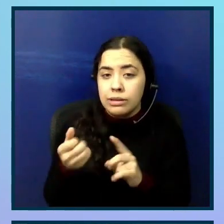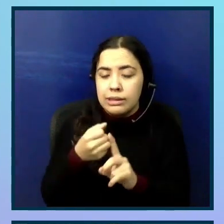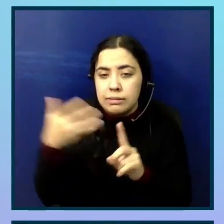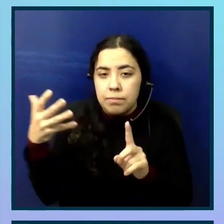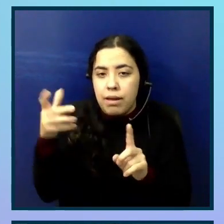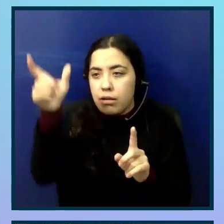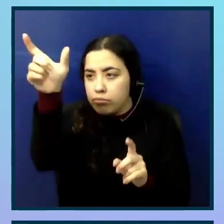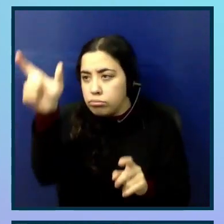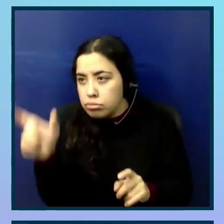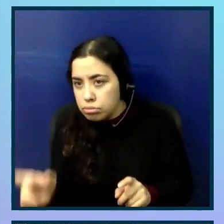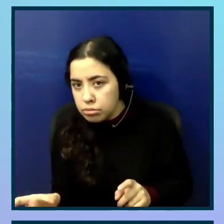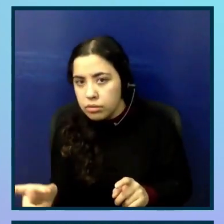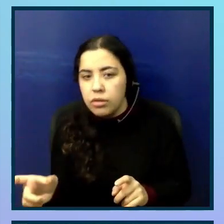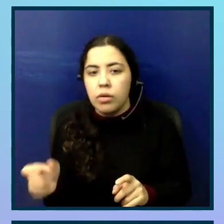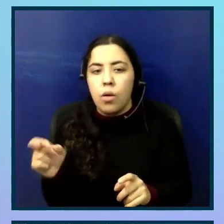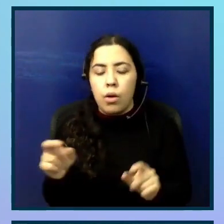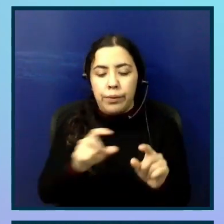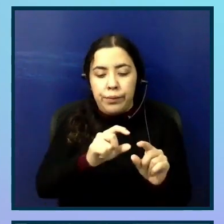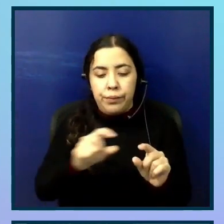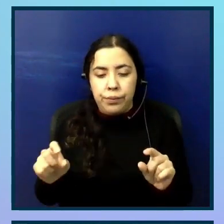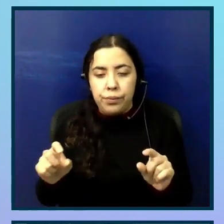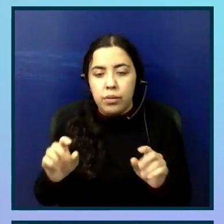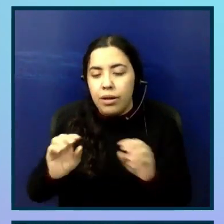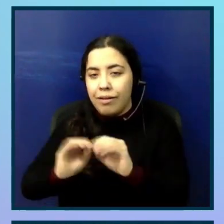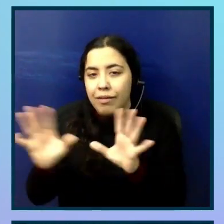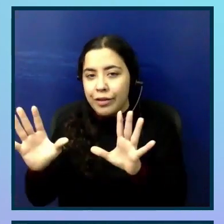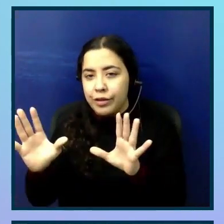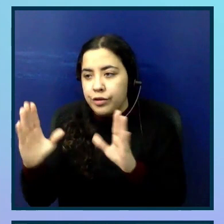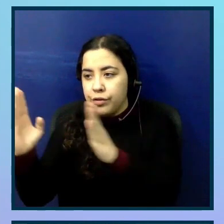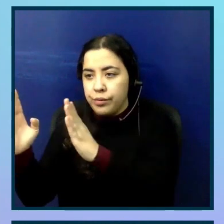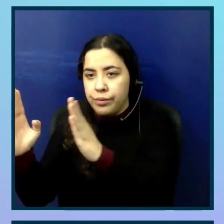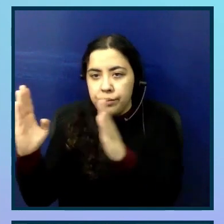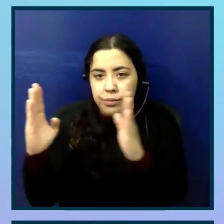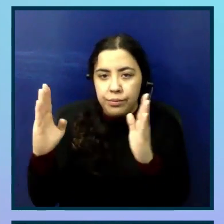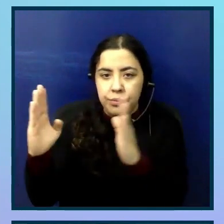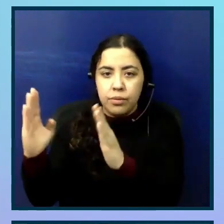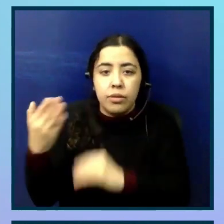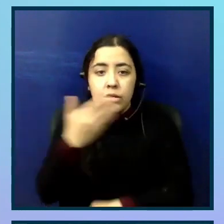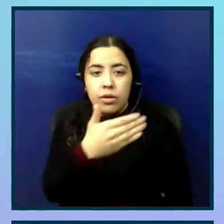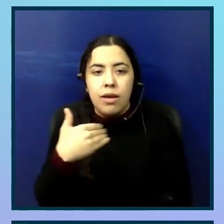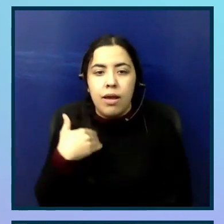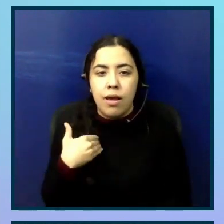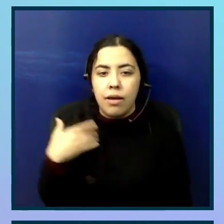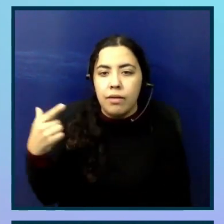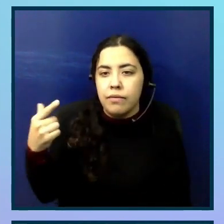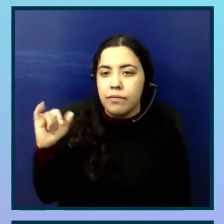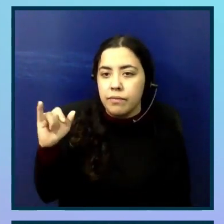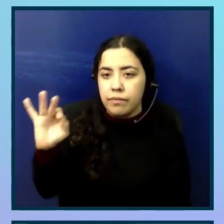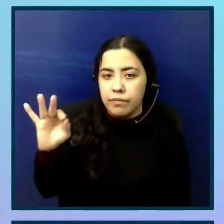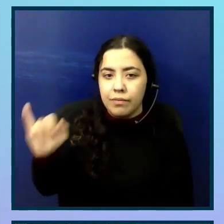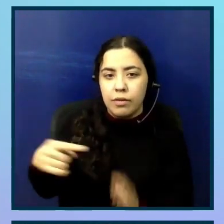so that they can be viewed more clearly. So here we have a gif showing the video player